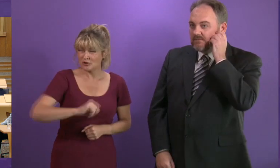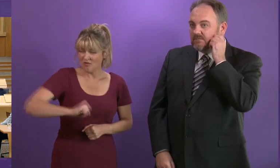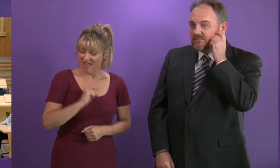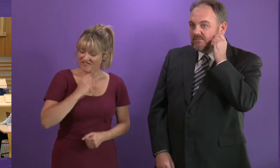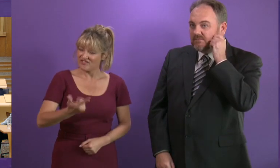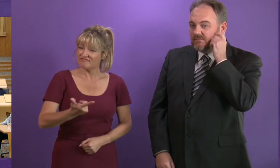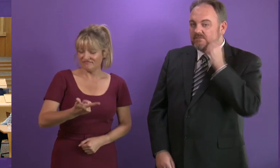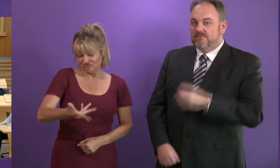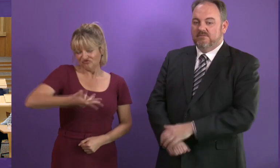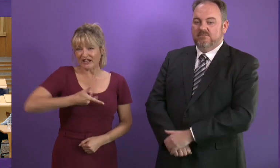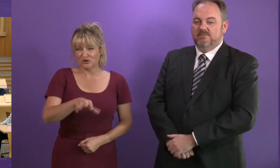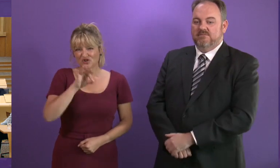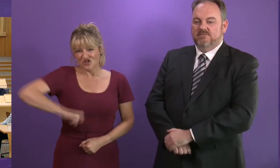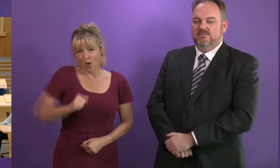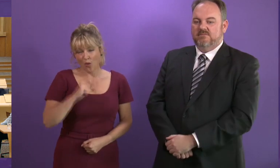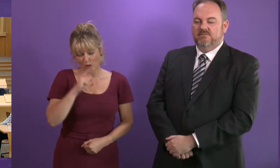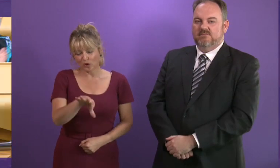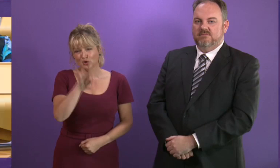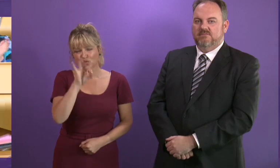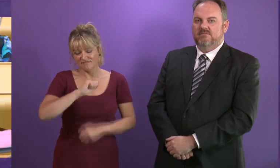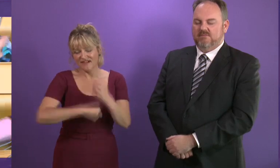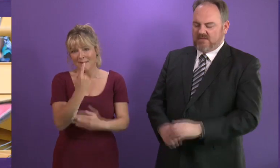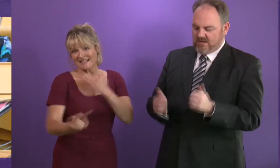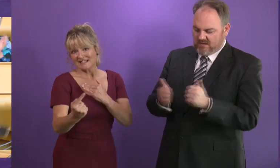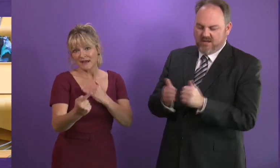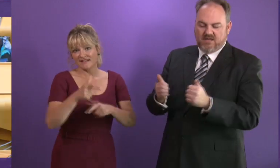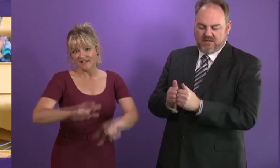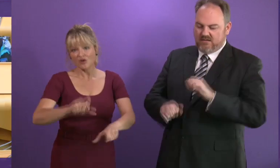time Scotland will choose to become an independent country.